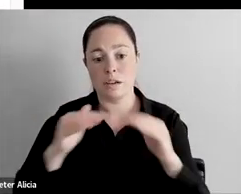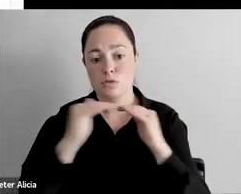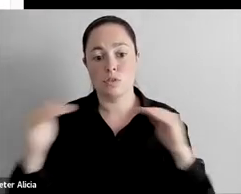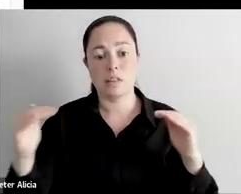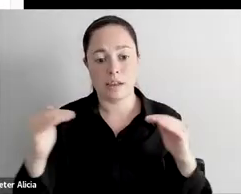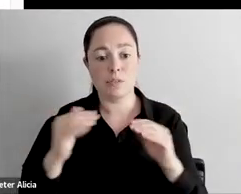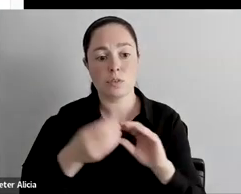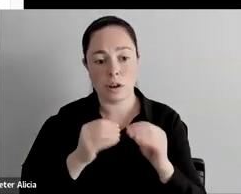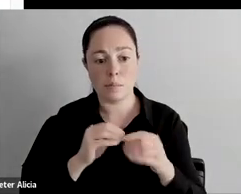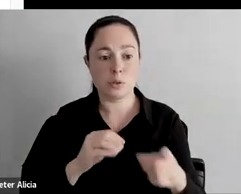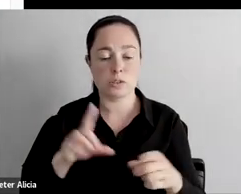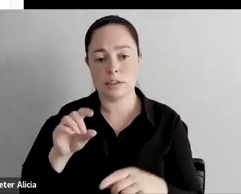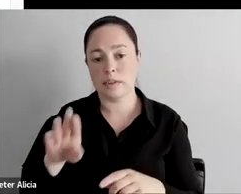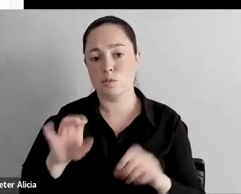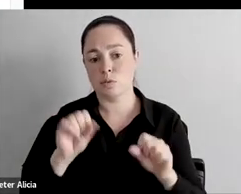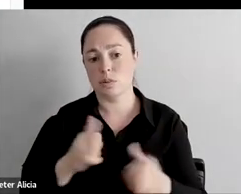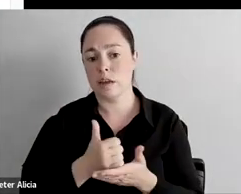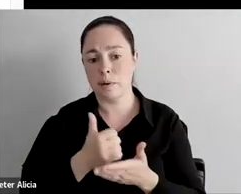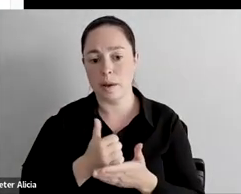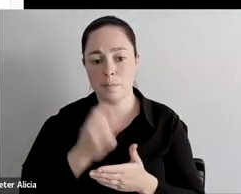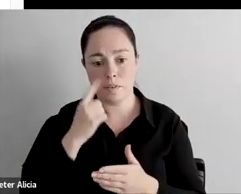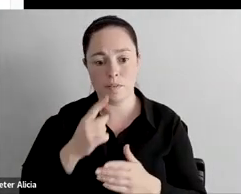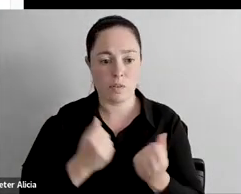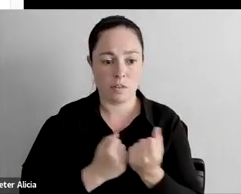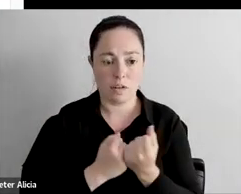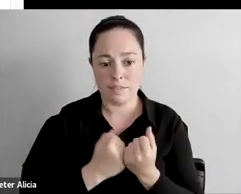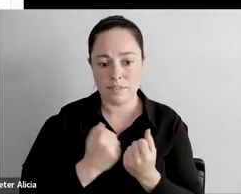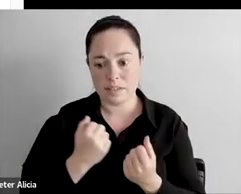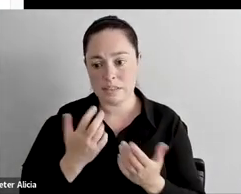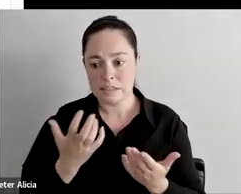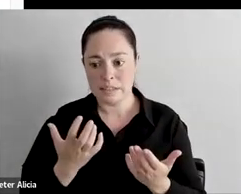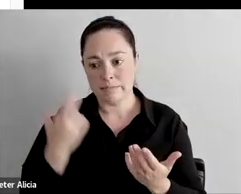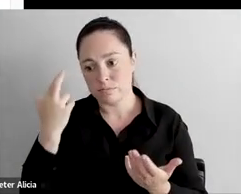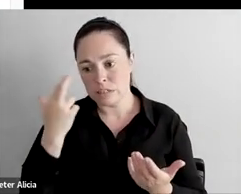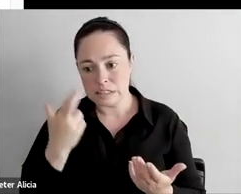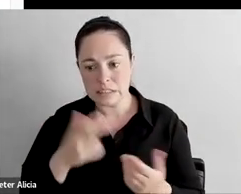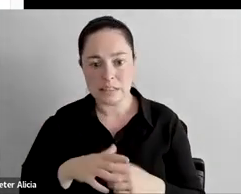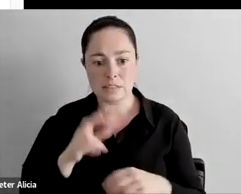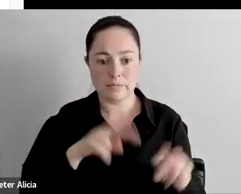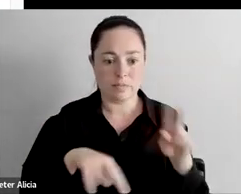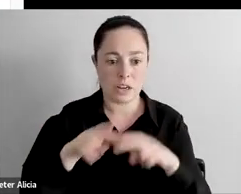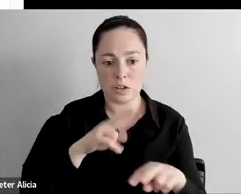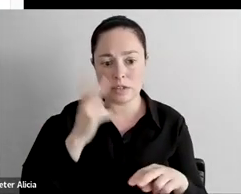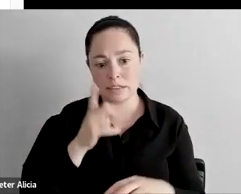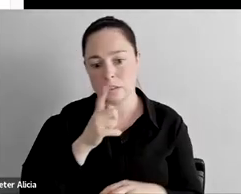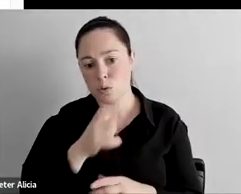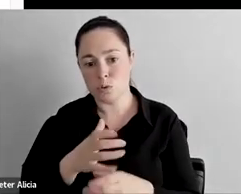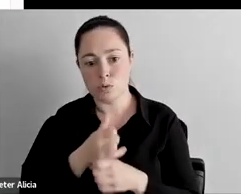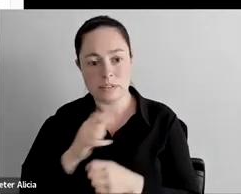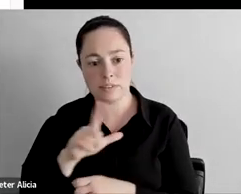be particularly useful for advocacy to look at who needs or receives LTSS in your state. So, for